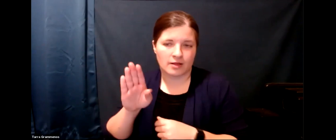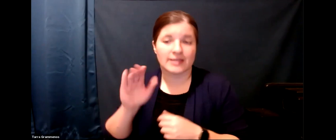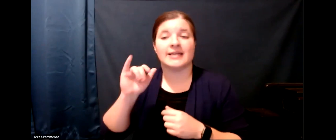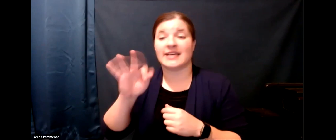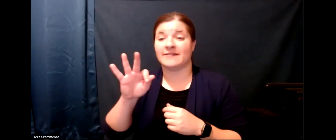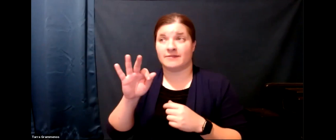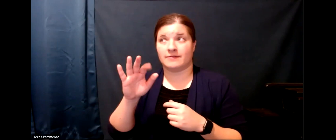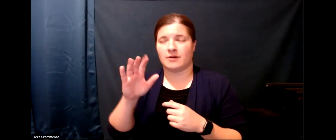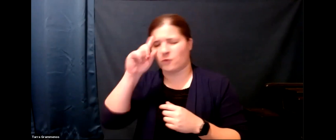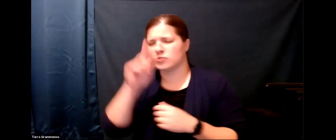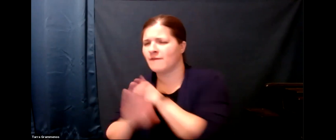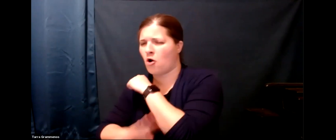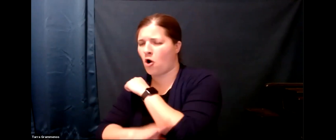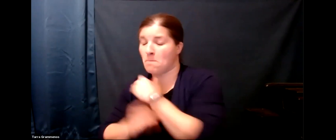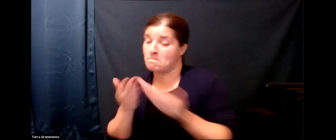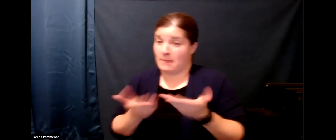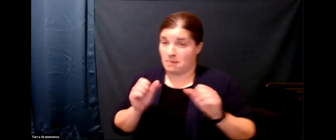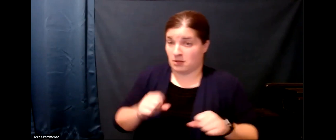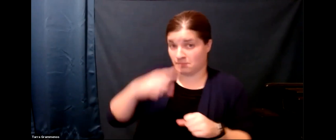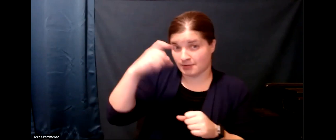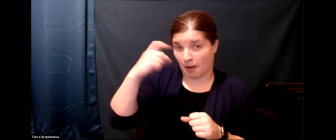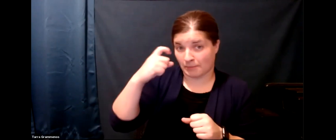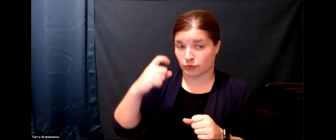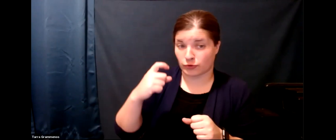Nasser may know a little bit more about that.